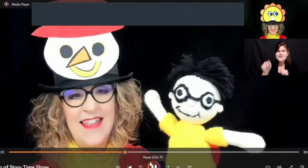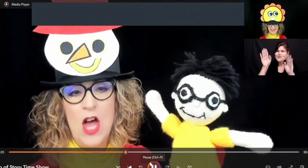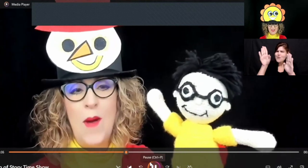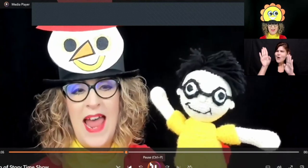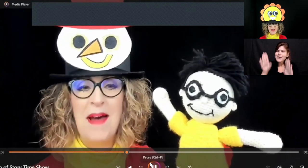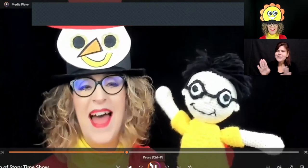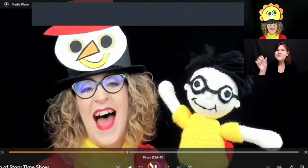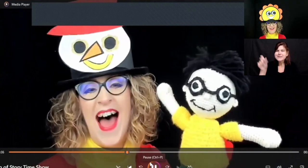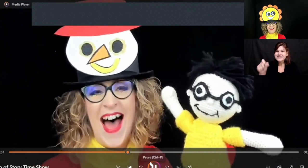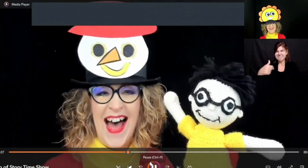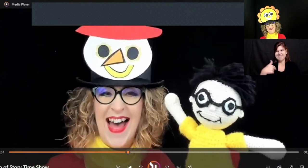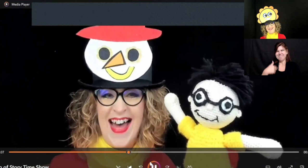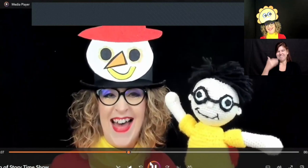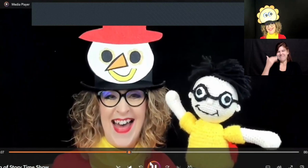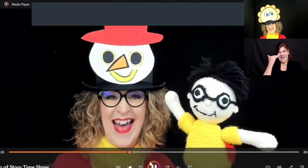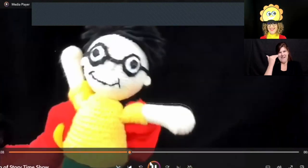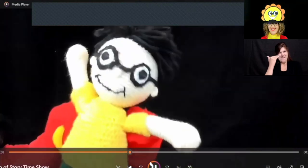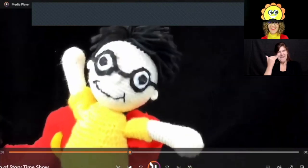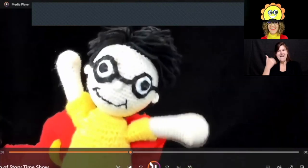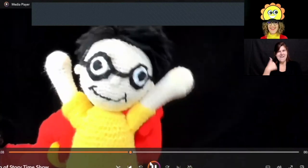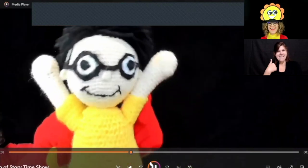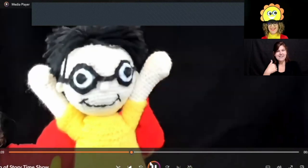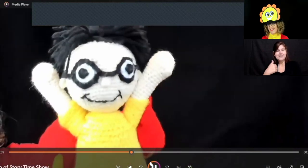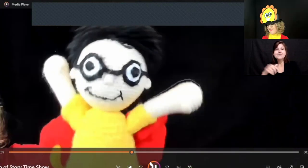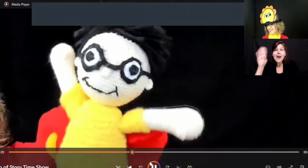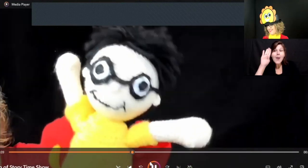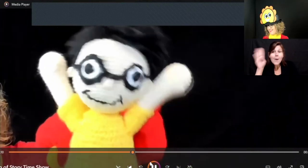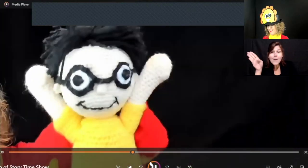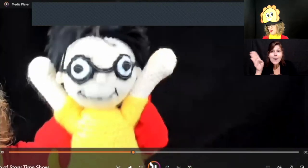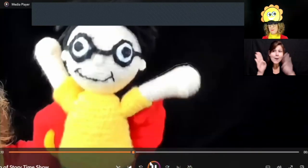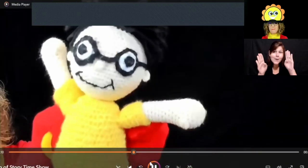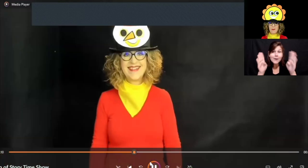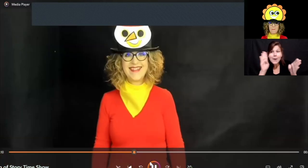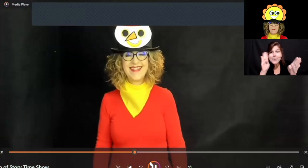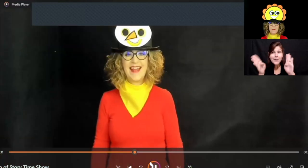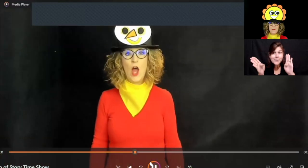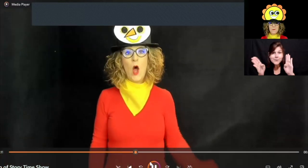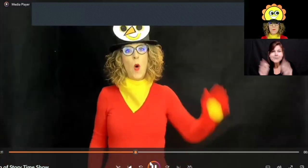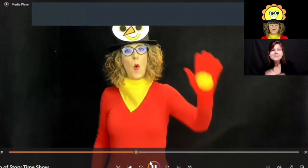[Marvin] I know I am. Hello, hello, hello, hello, hello.